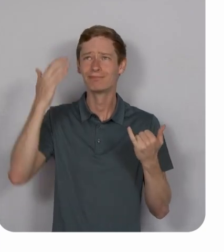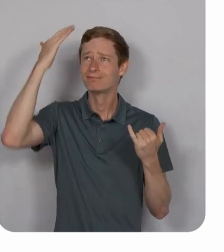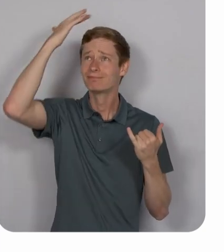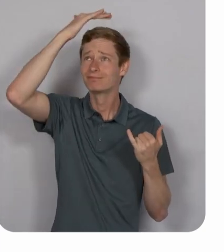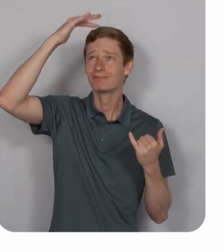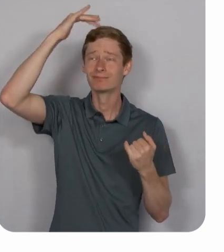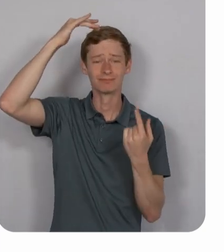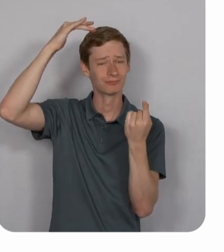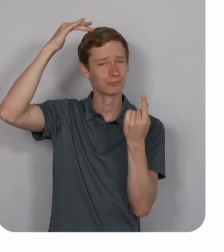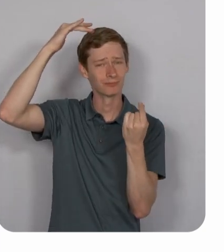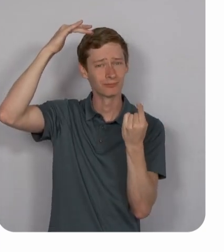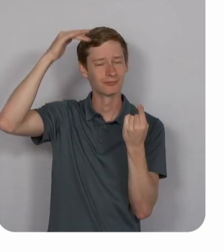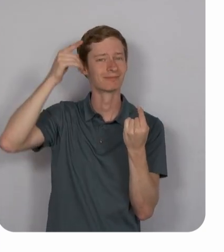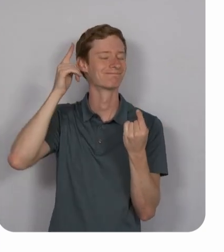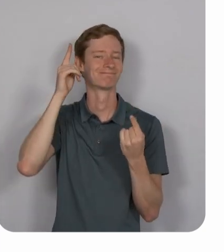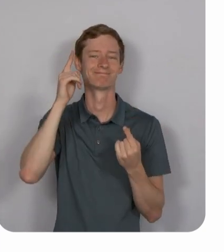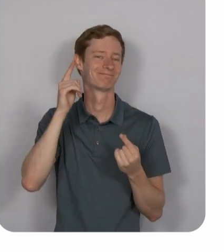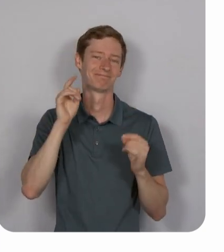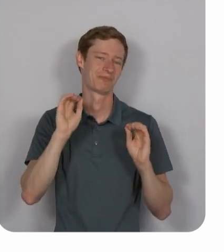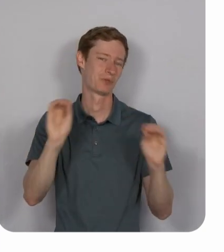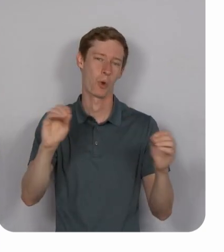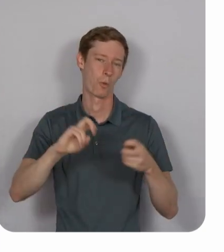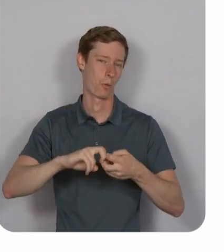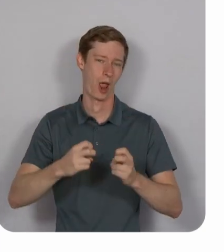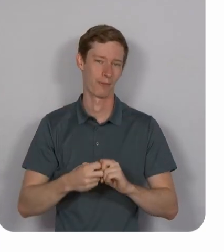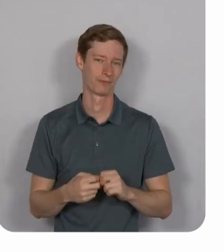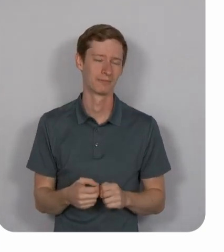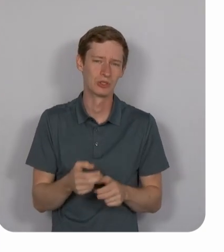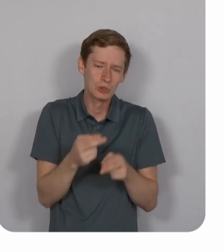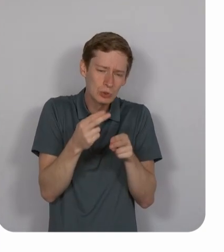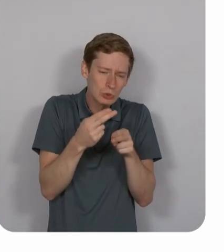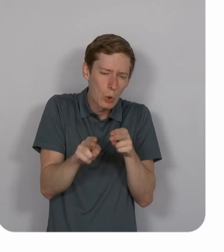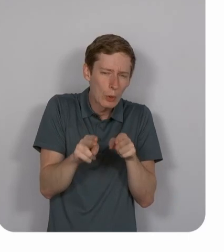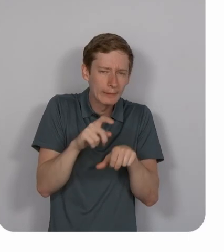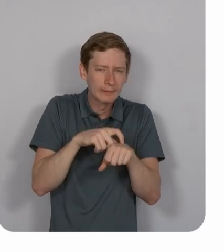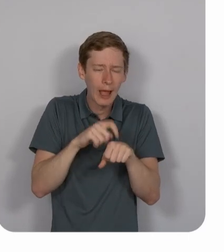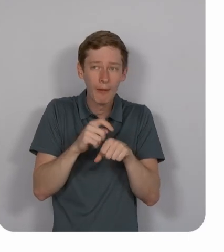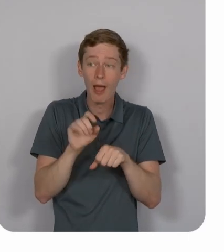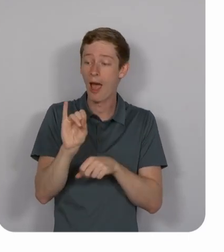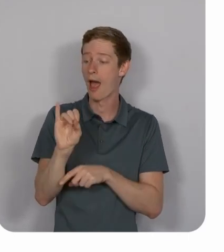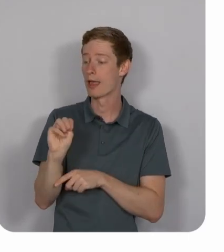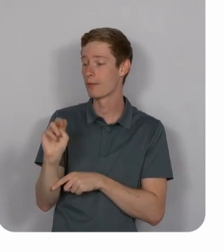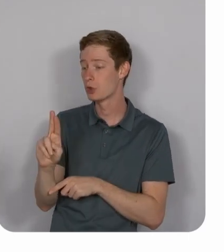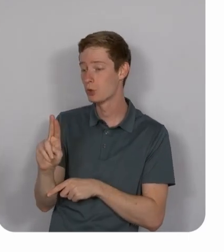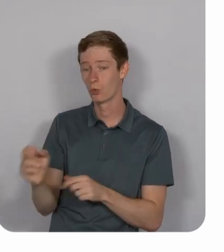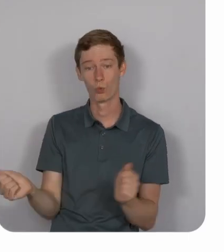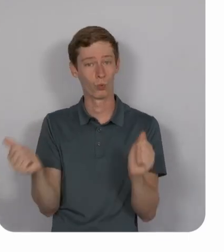It’s generally not an issue. For short periods of time, IMU data, combined with our improved AI models,